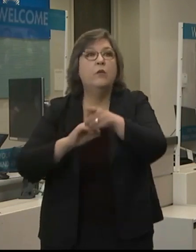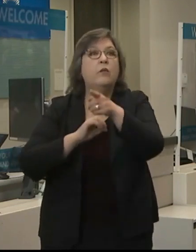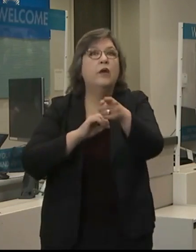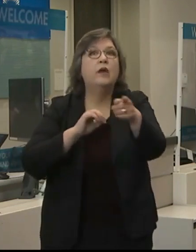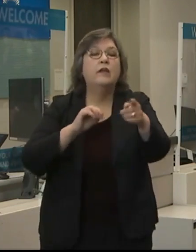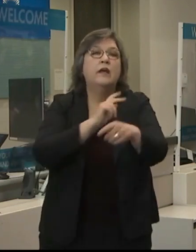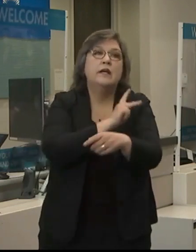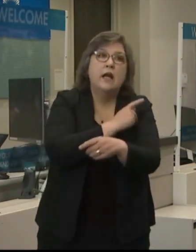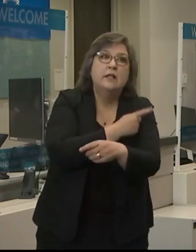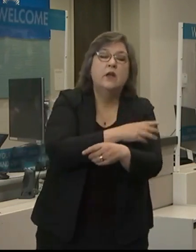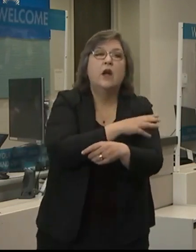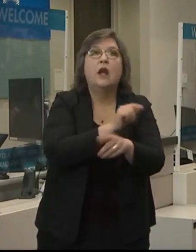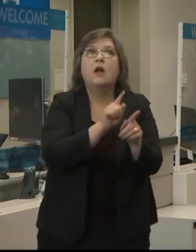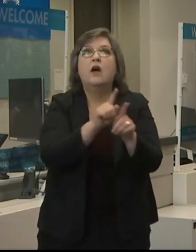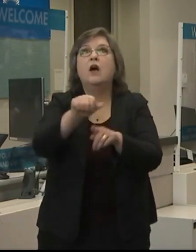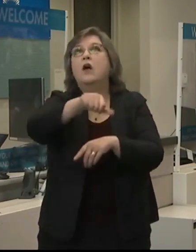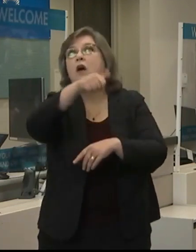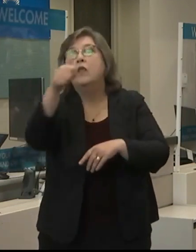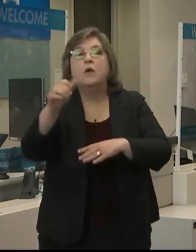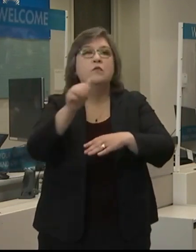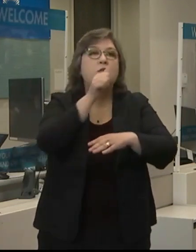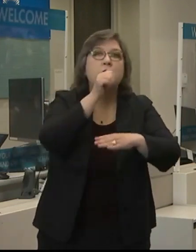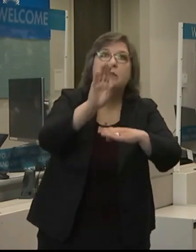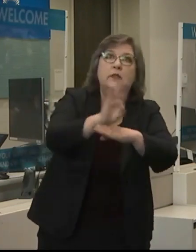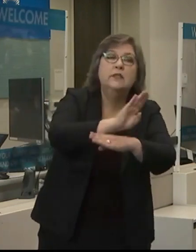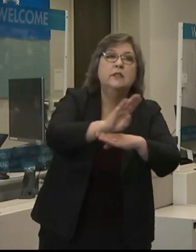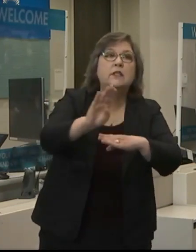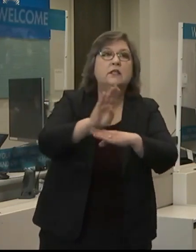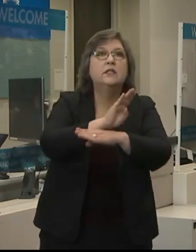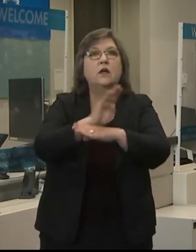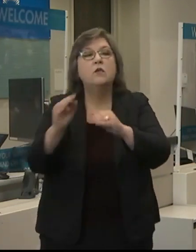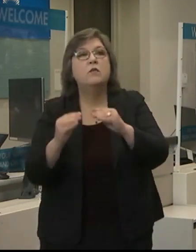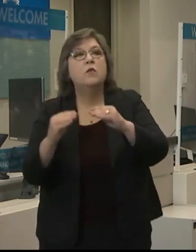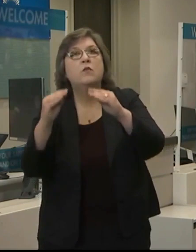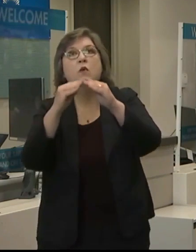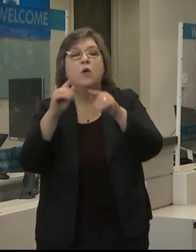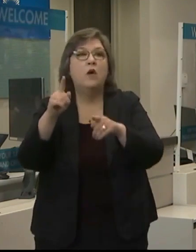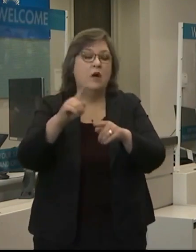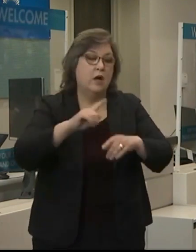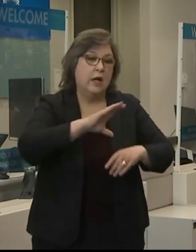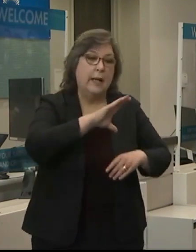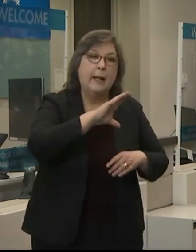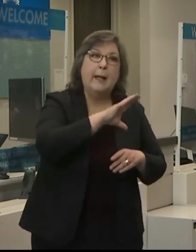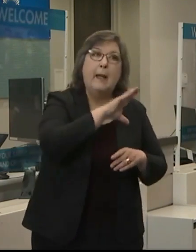stepping up organizations representing physicians and dentists, dialysis